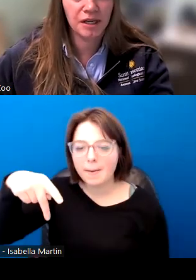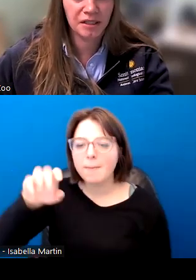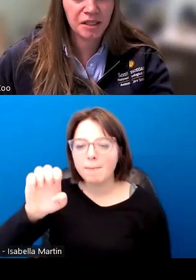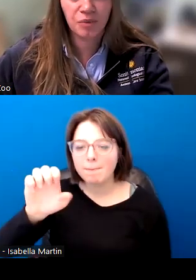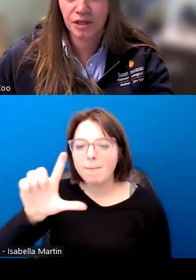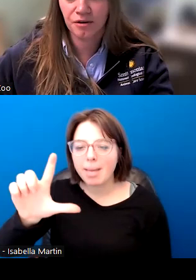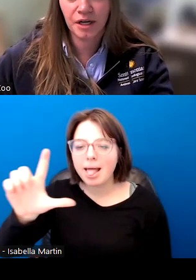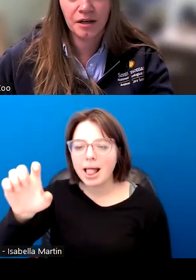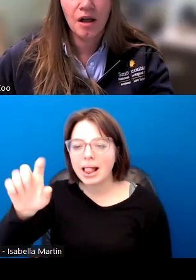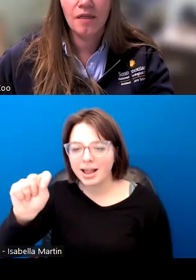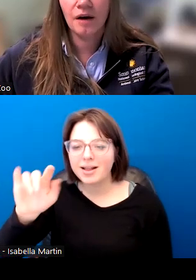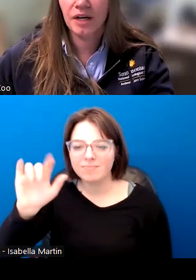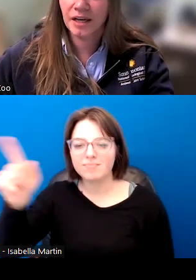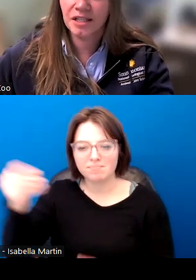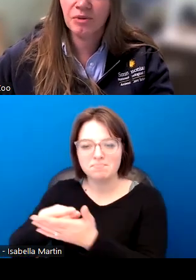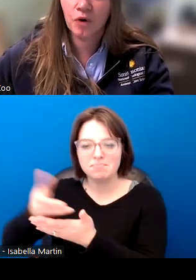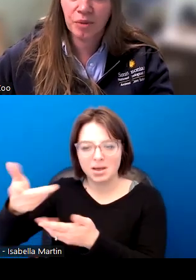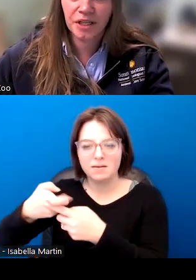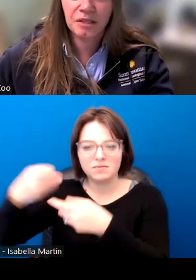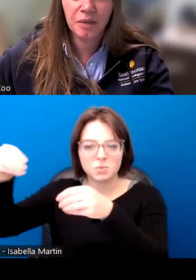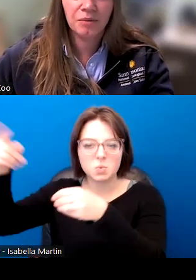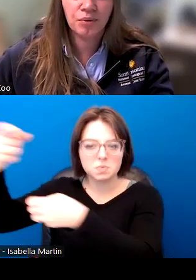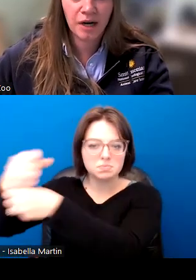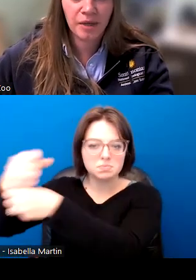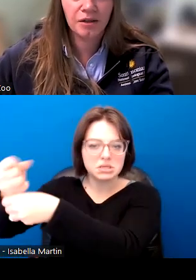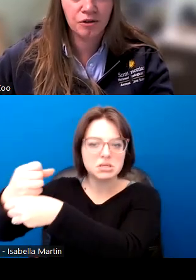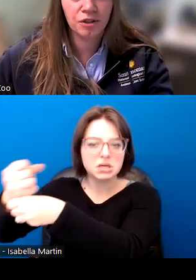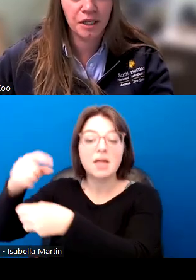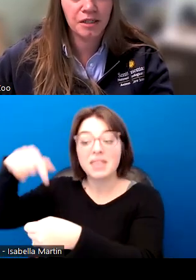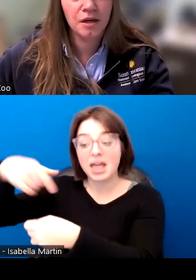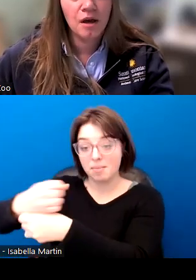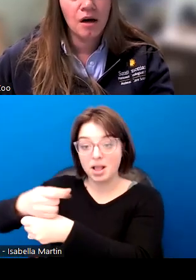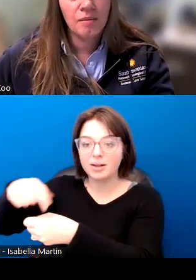at 16 of their diet. That one again is going to be formulated to meet primate nutrition needs